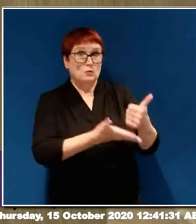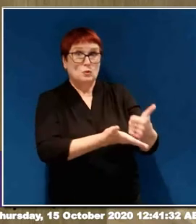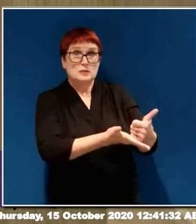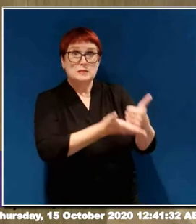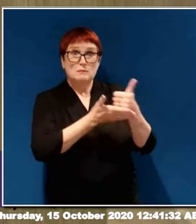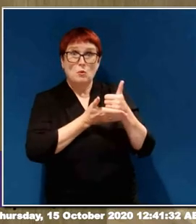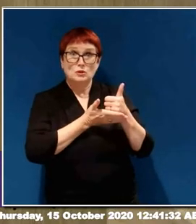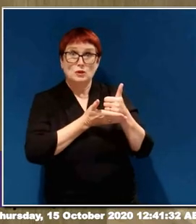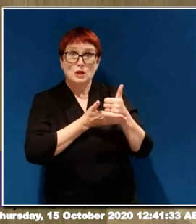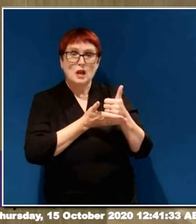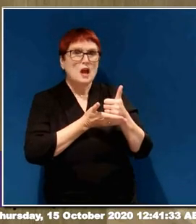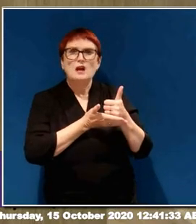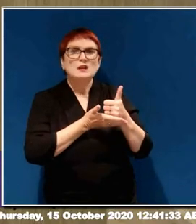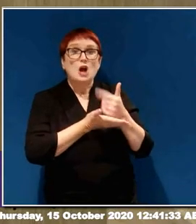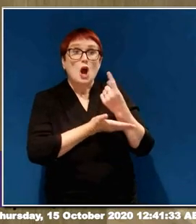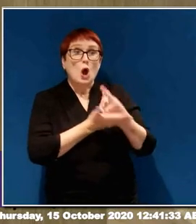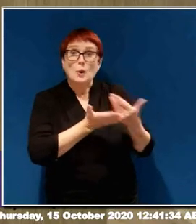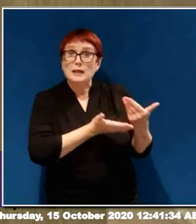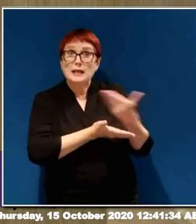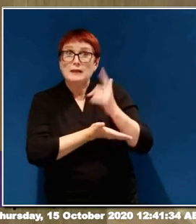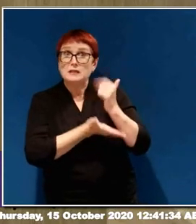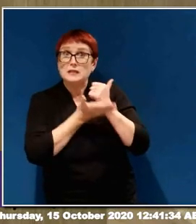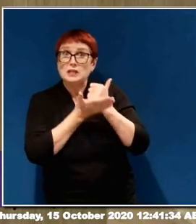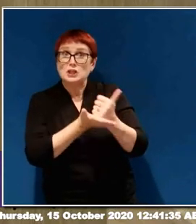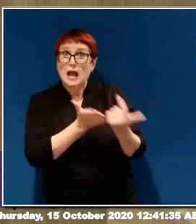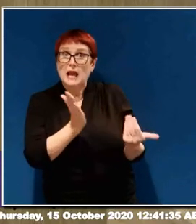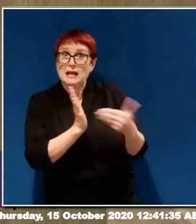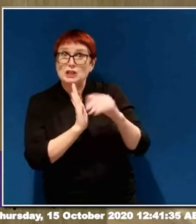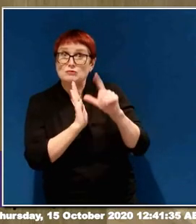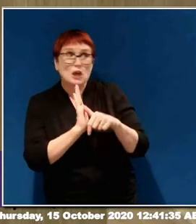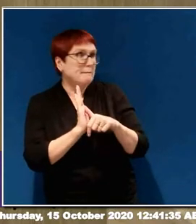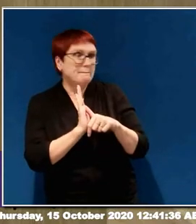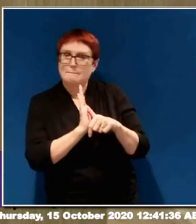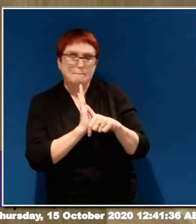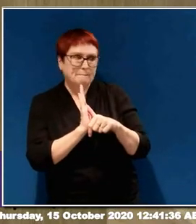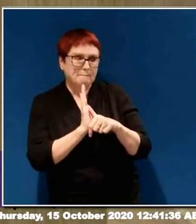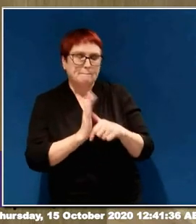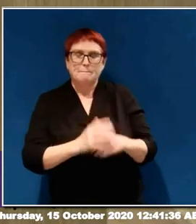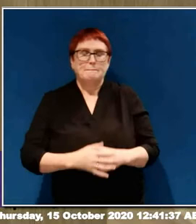It is also for access to coaches.